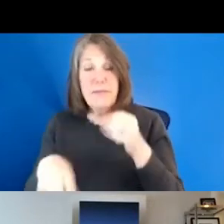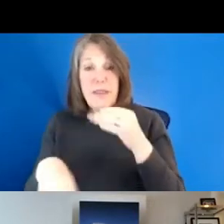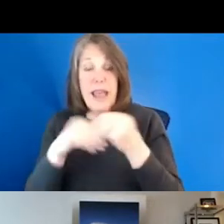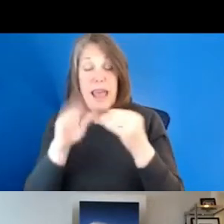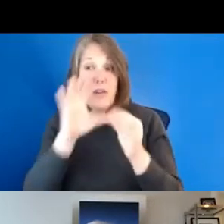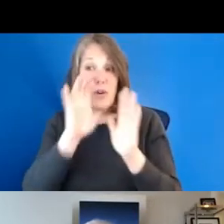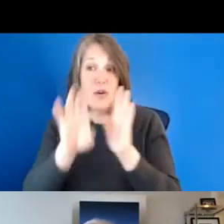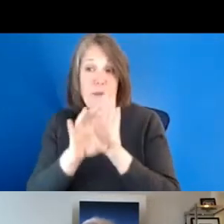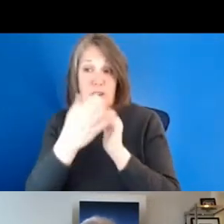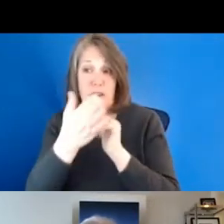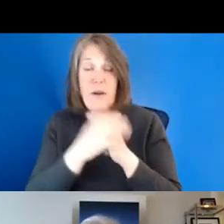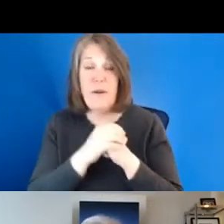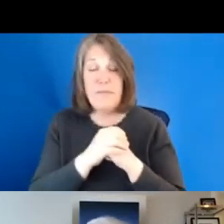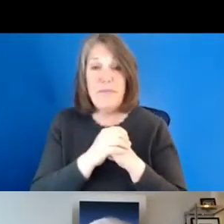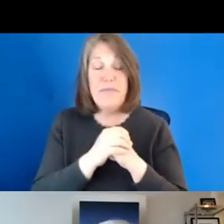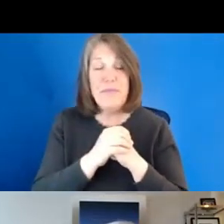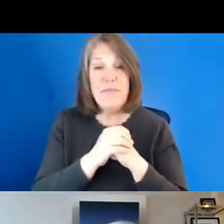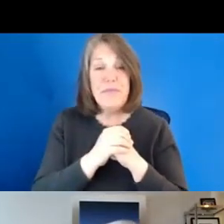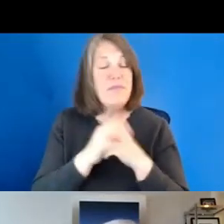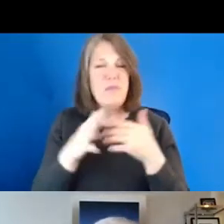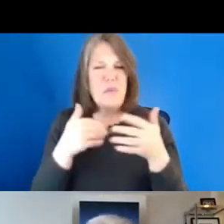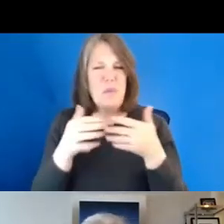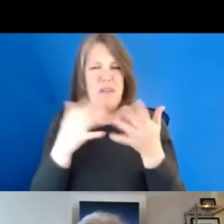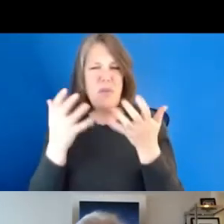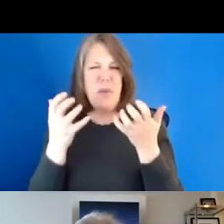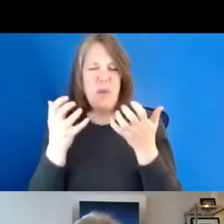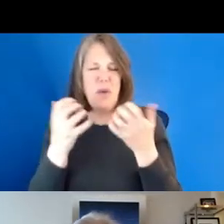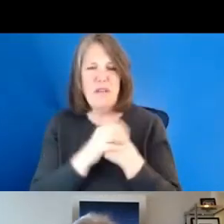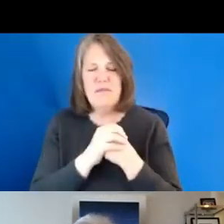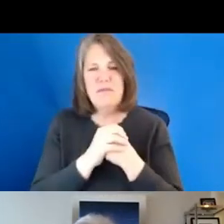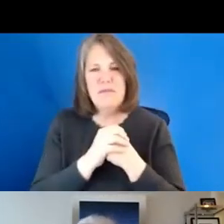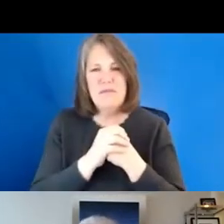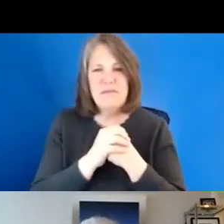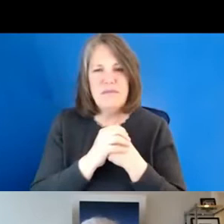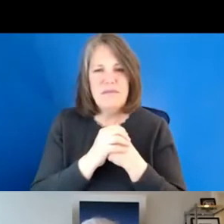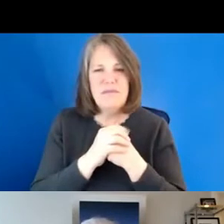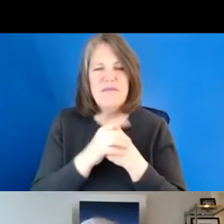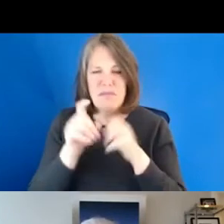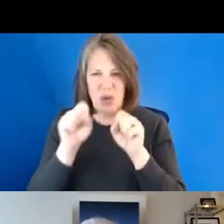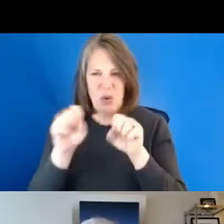there. So, whichever way you want to do it 17:08:50 , you can do it that way. Let me